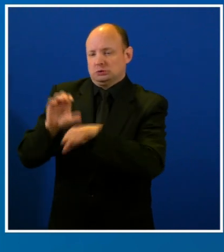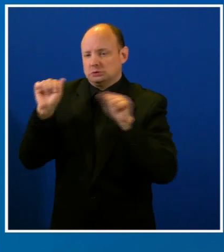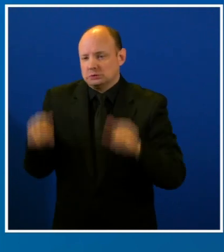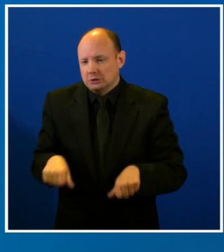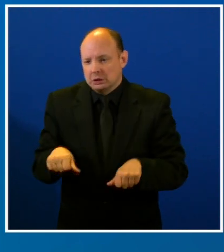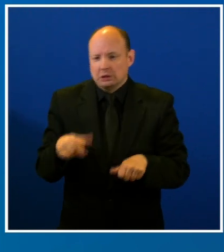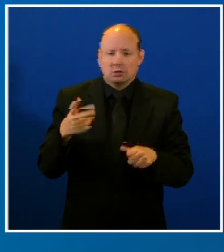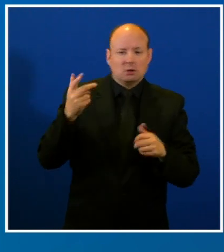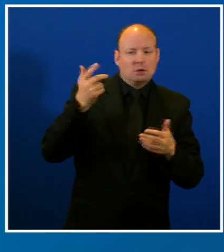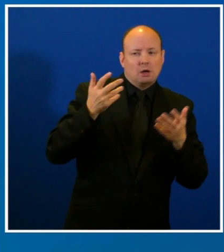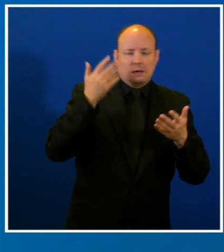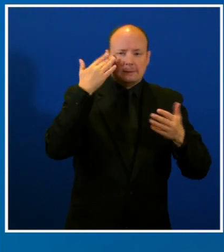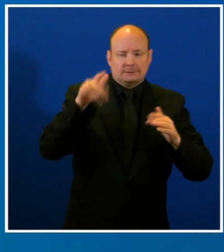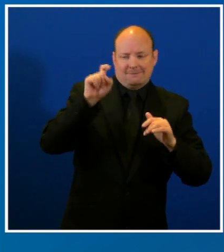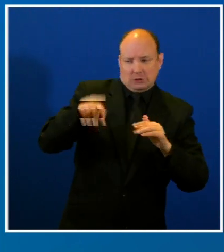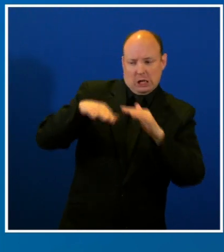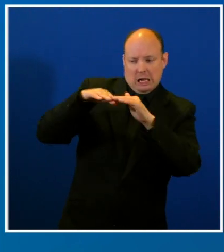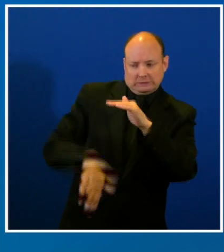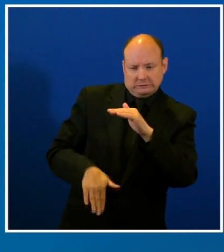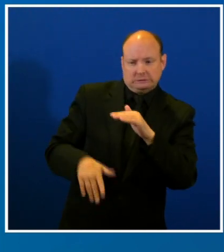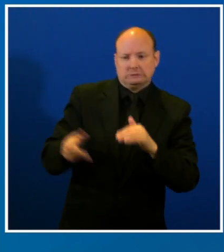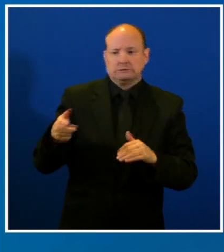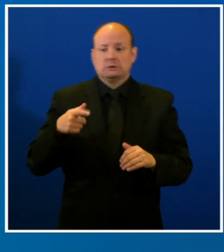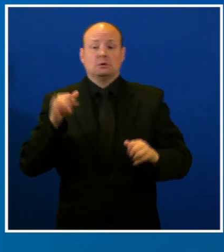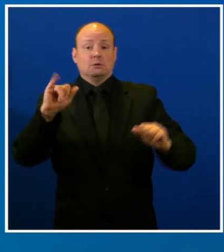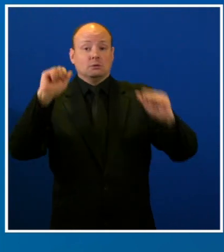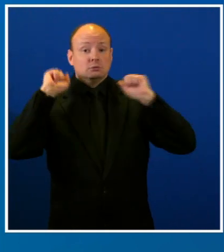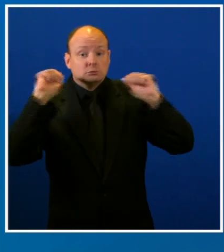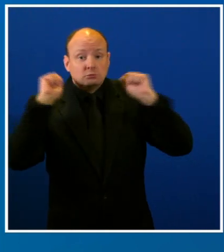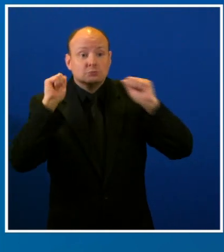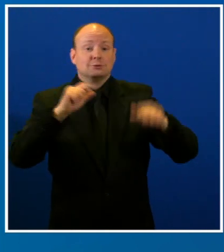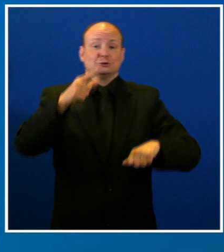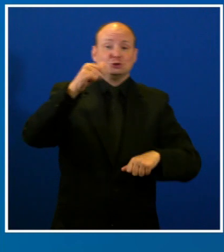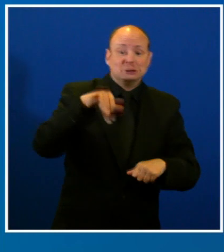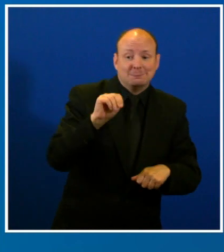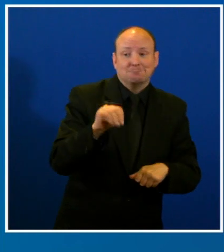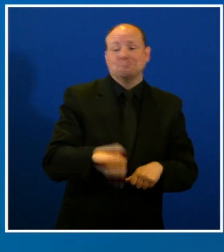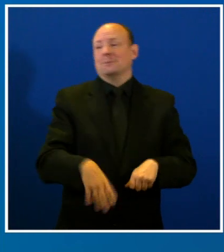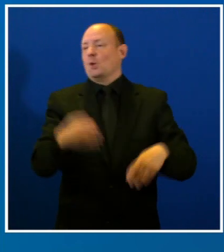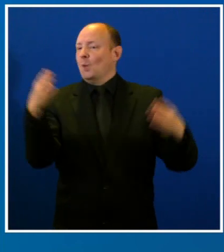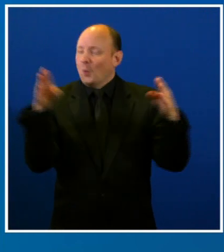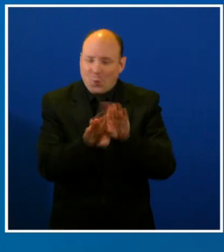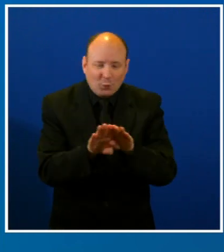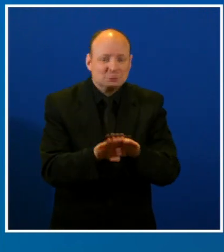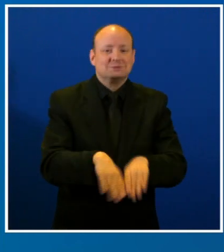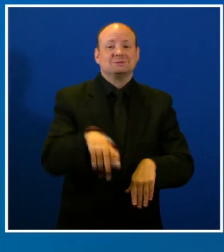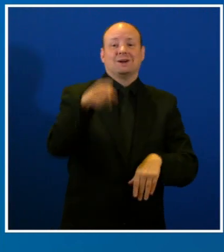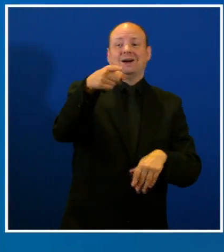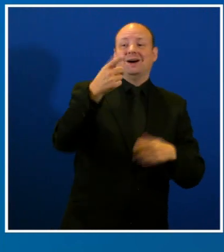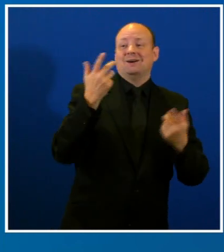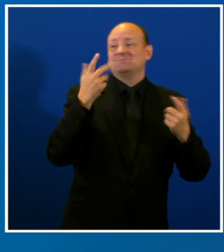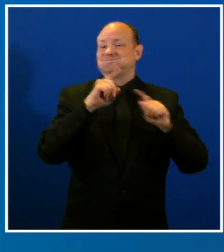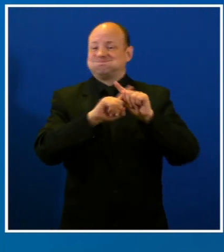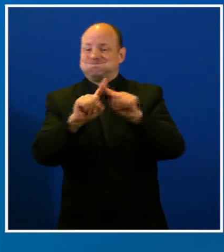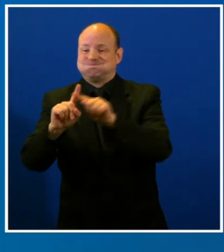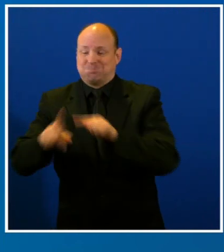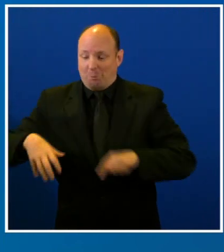And fitness facilities and gyms are closed for indoor operations as are bowling alleys, museums,